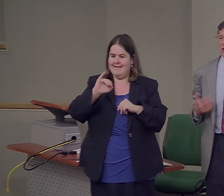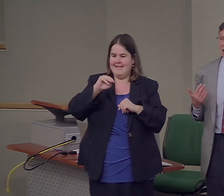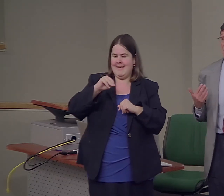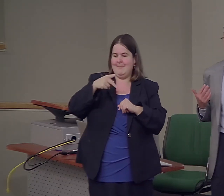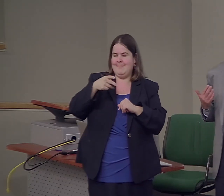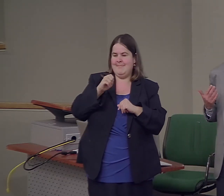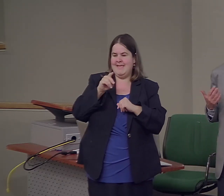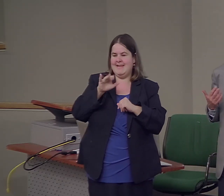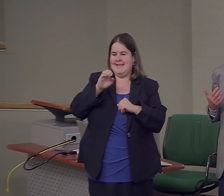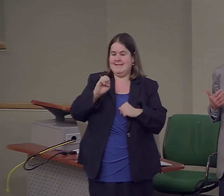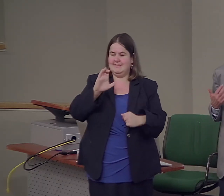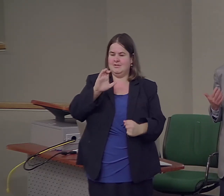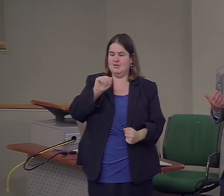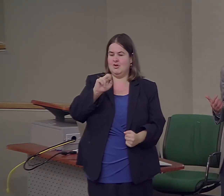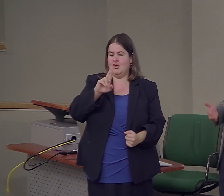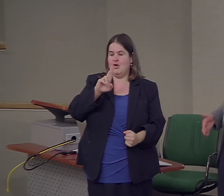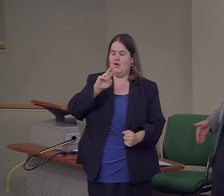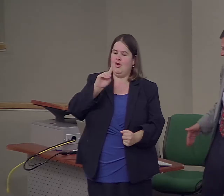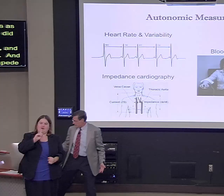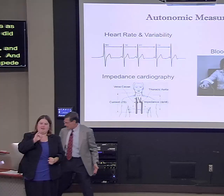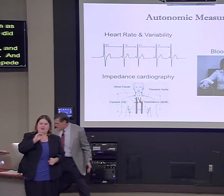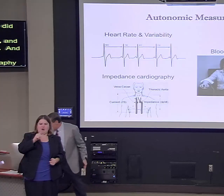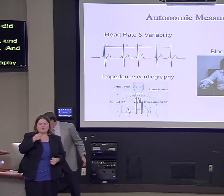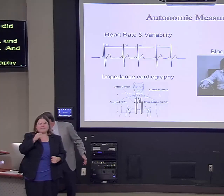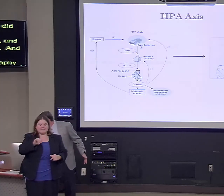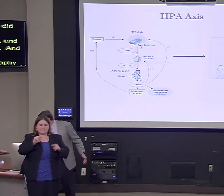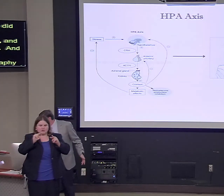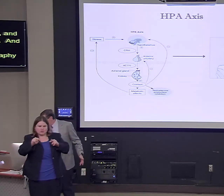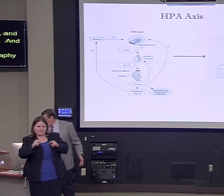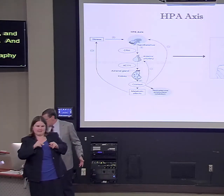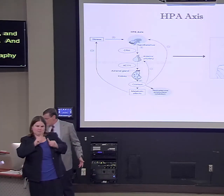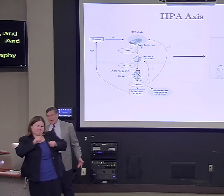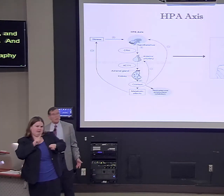which allowed us to look at sympathetic activity.